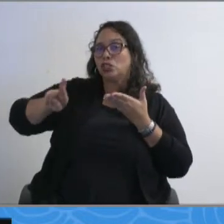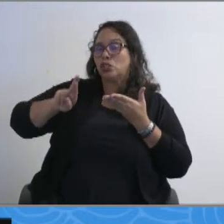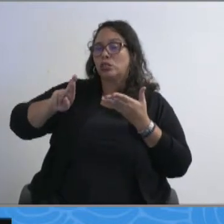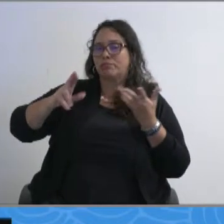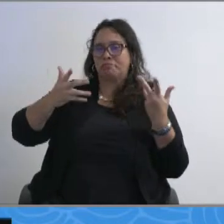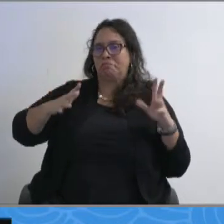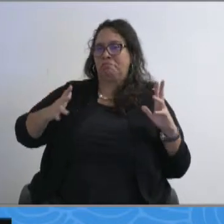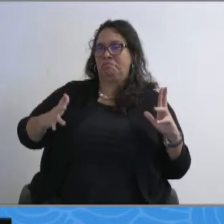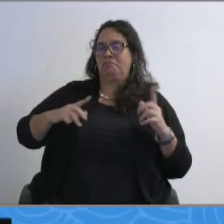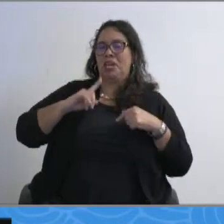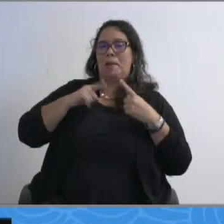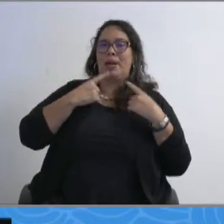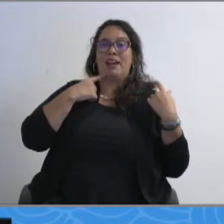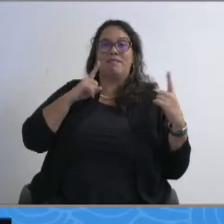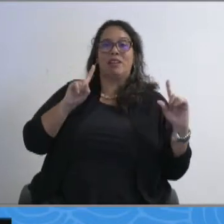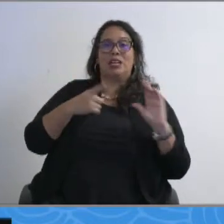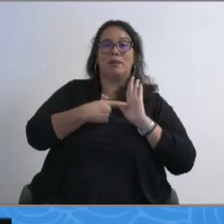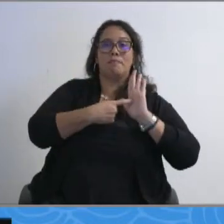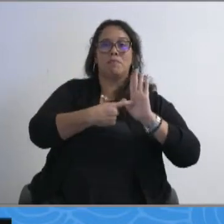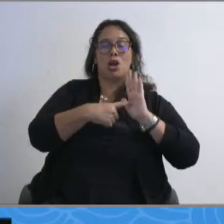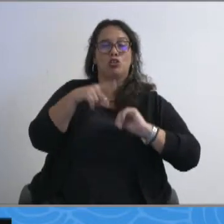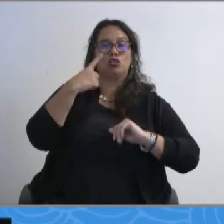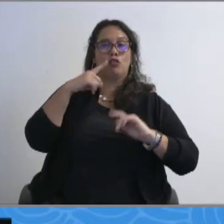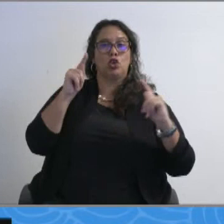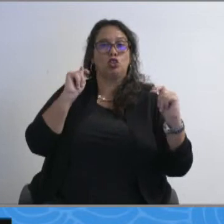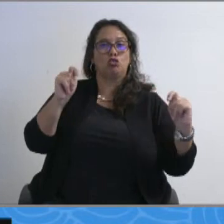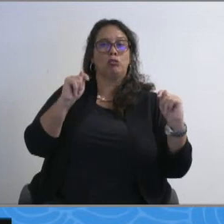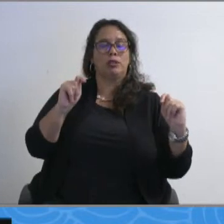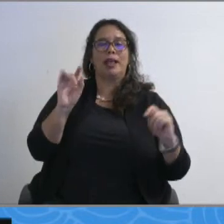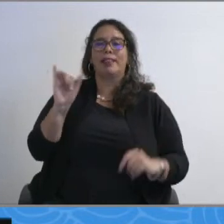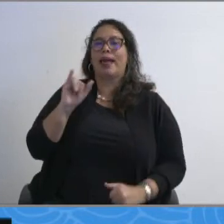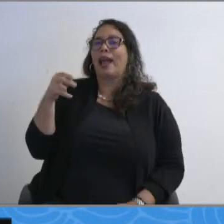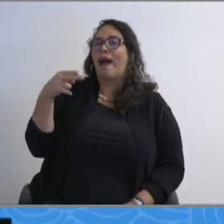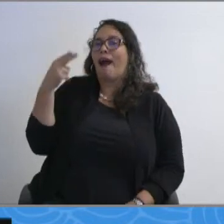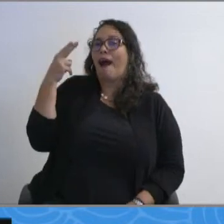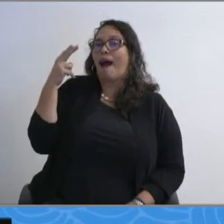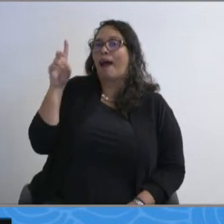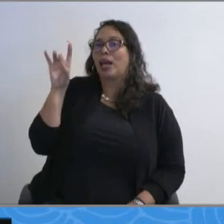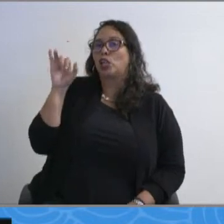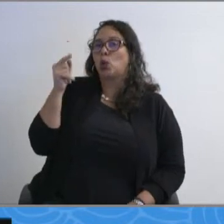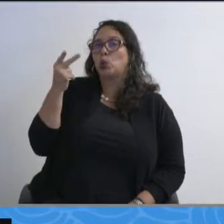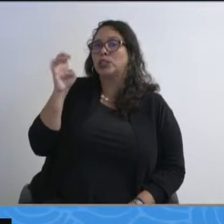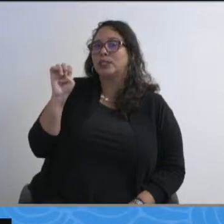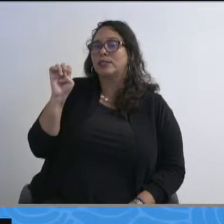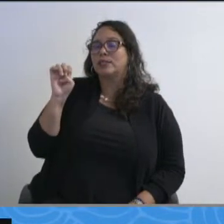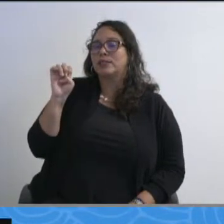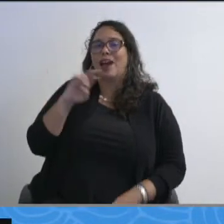about effective models for tutoring, such as high-dosage, and then of course our own models for tutoring